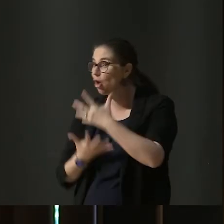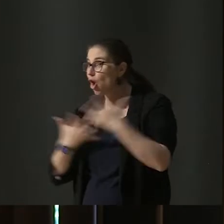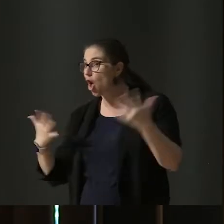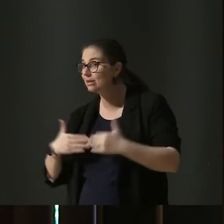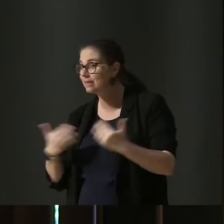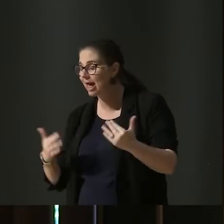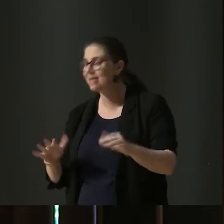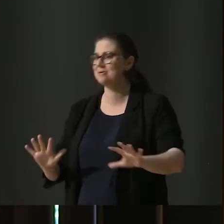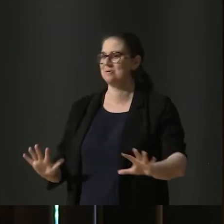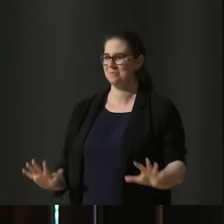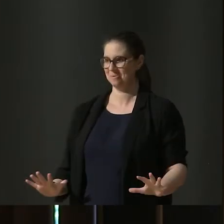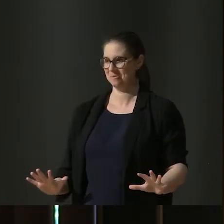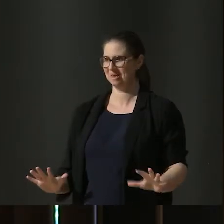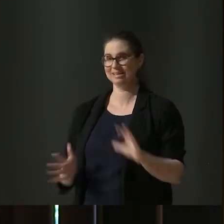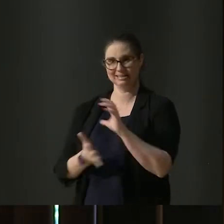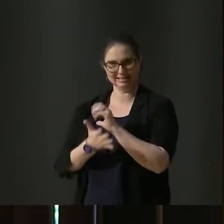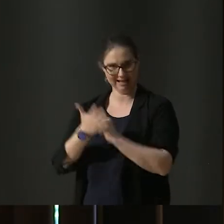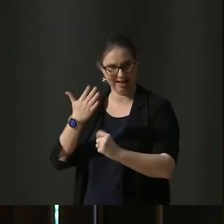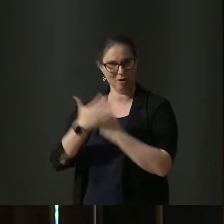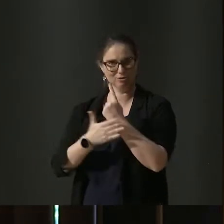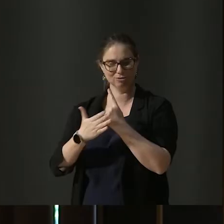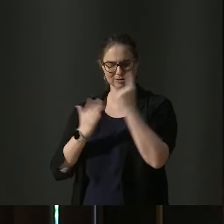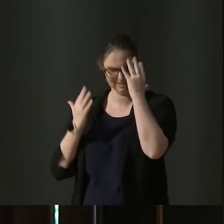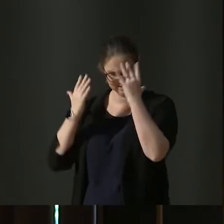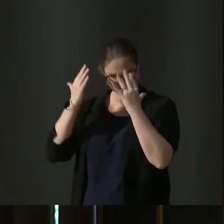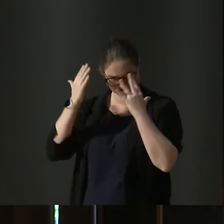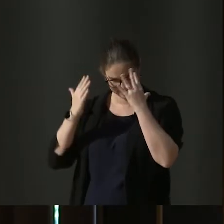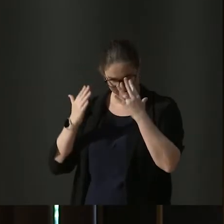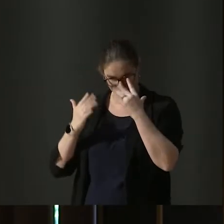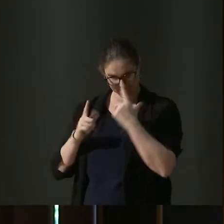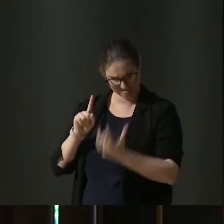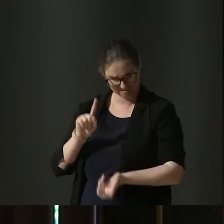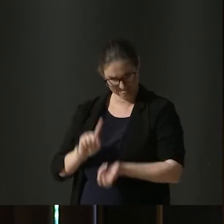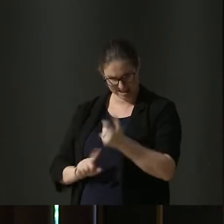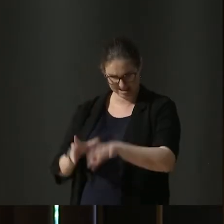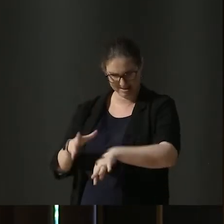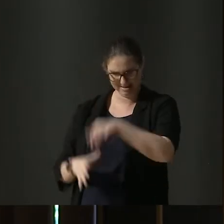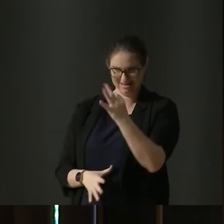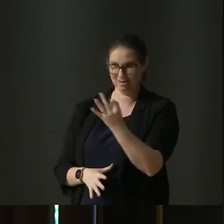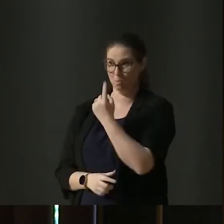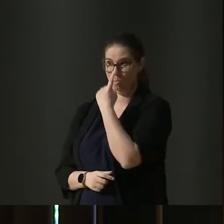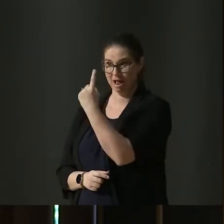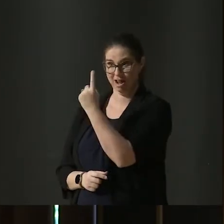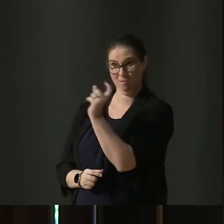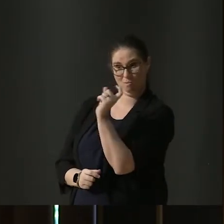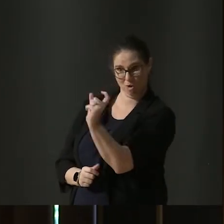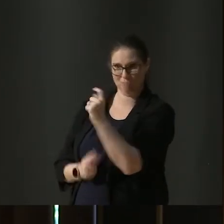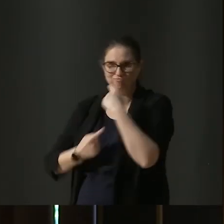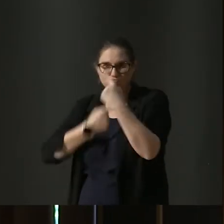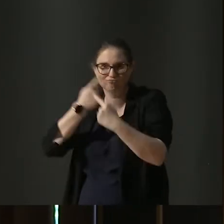Take a moment. Tune in and find one word that describes how you're feeling right now.